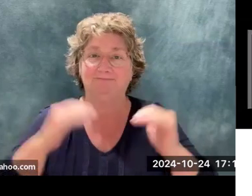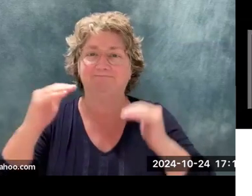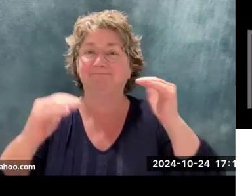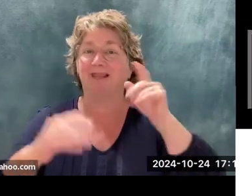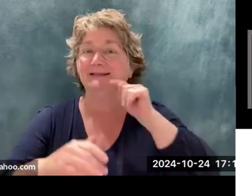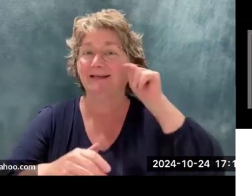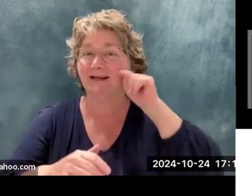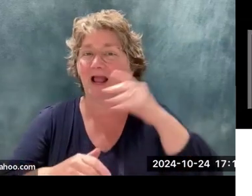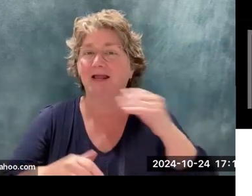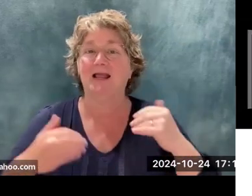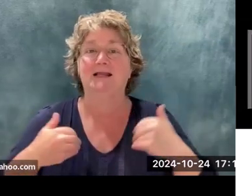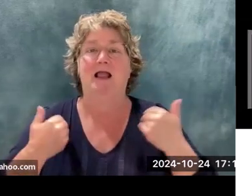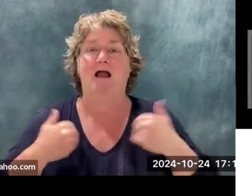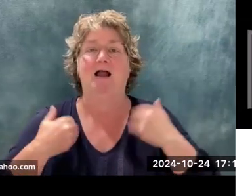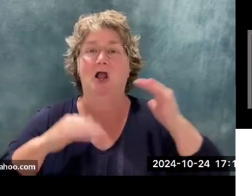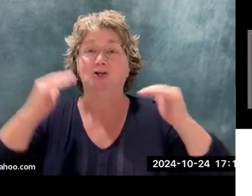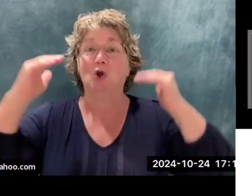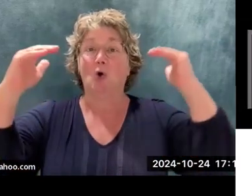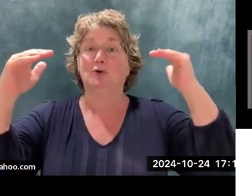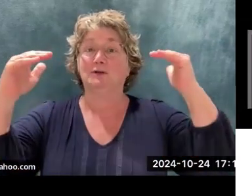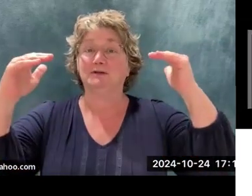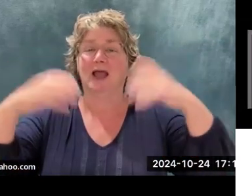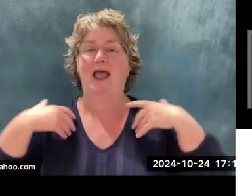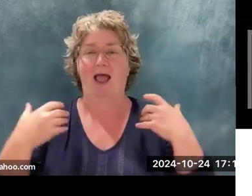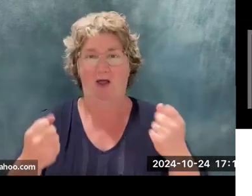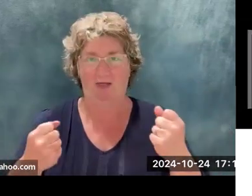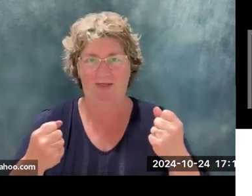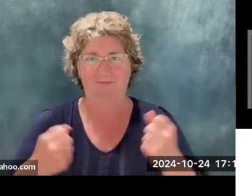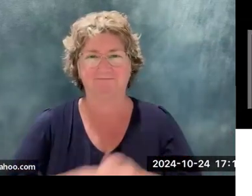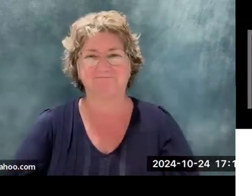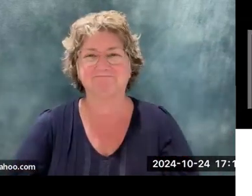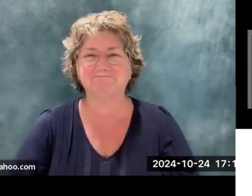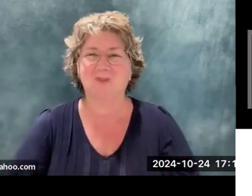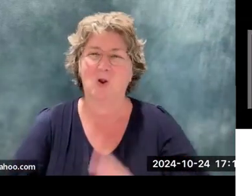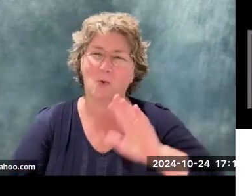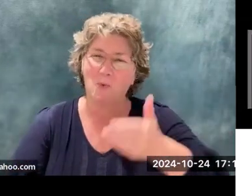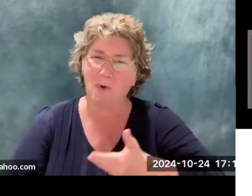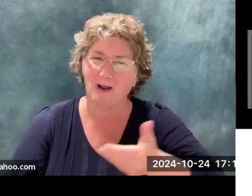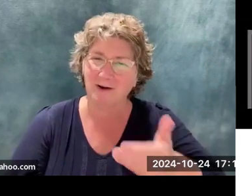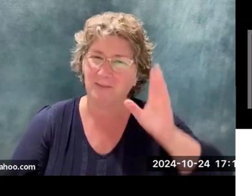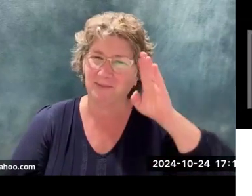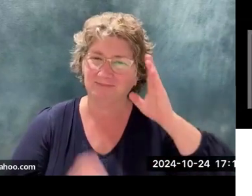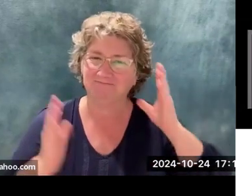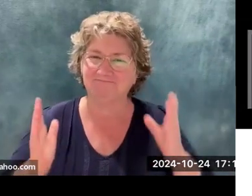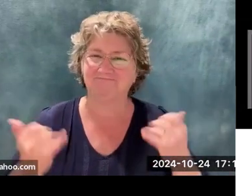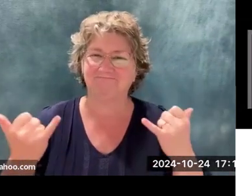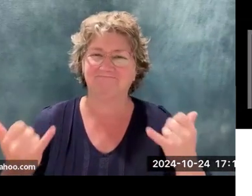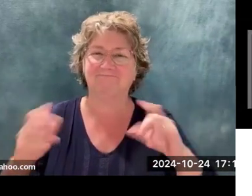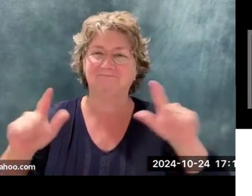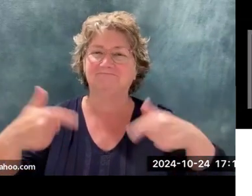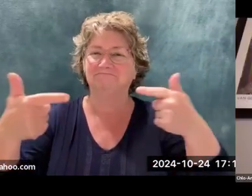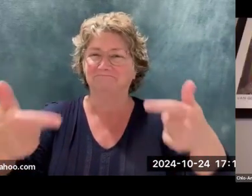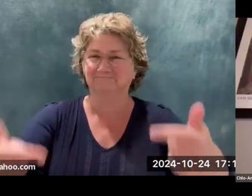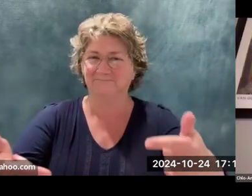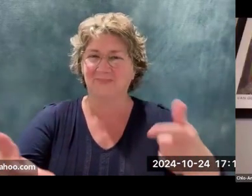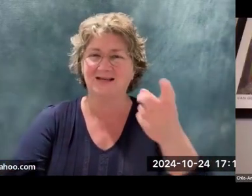Please join me in welcoming our presenters tonight and I'll now turn this portion of the webinar over to Dr. Vermund and Dr. Brault.